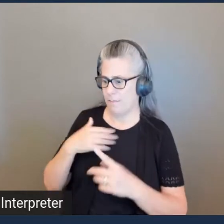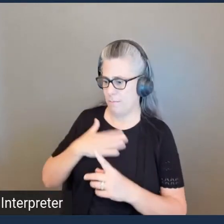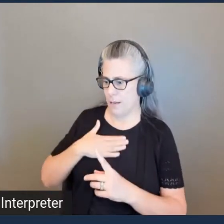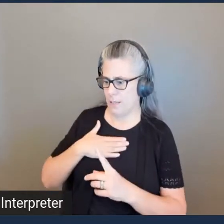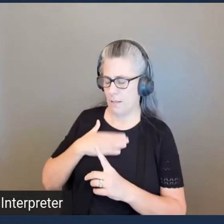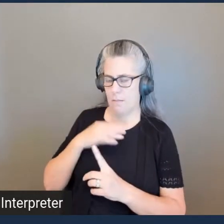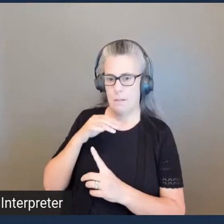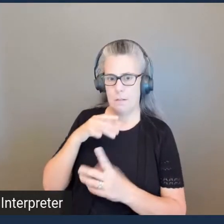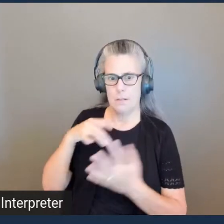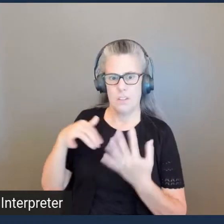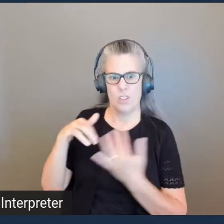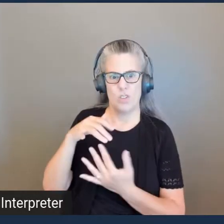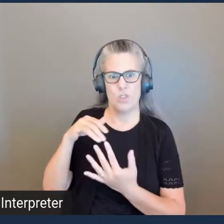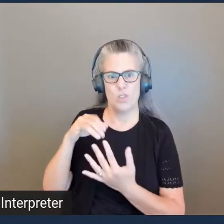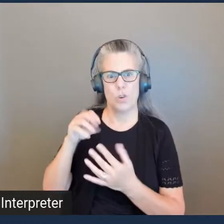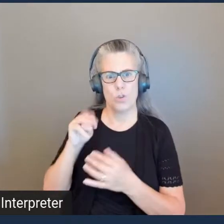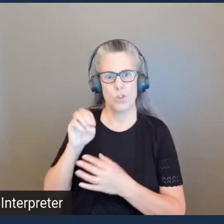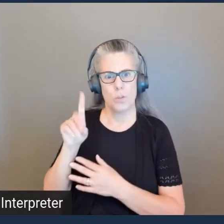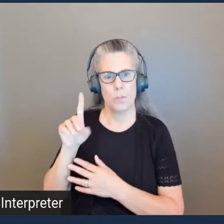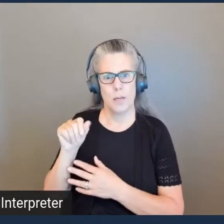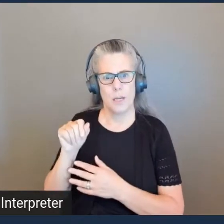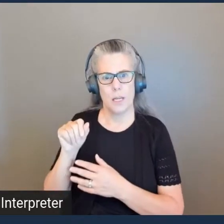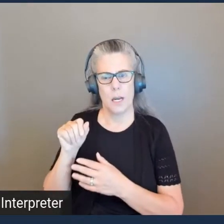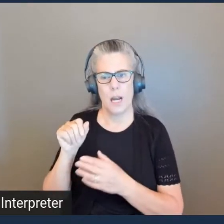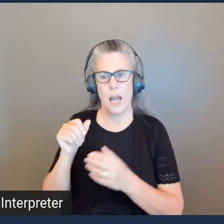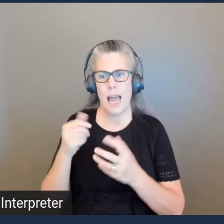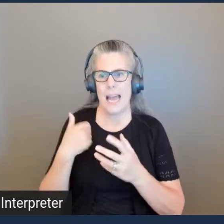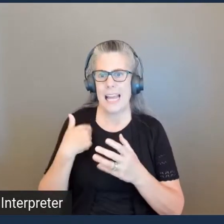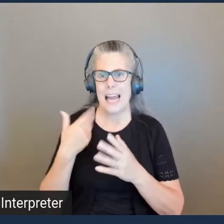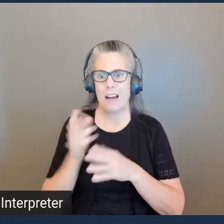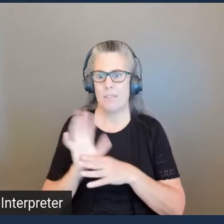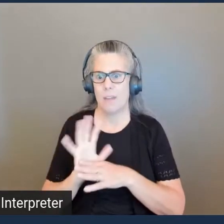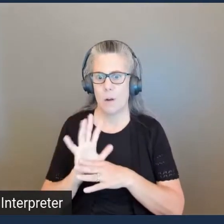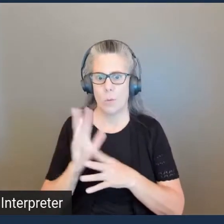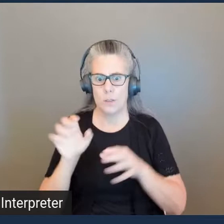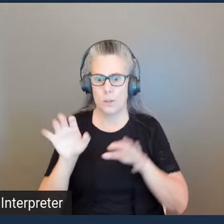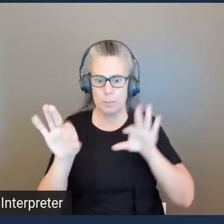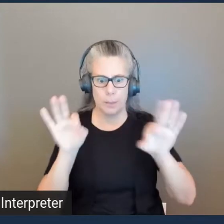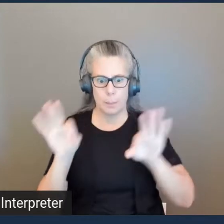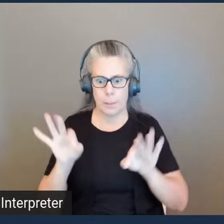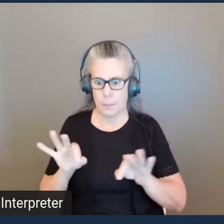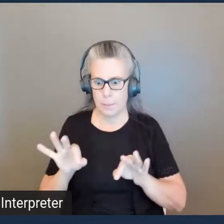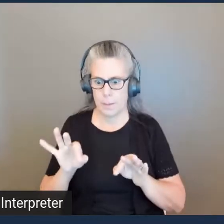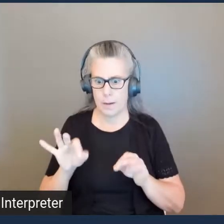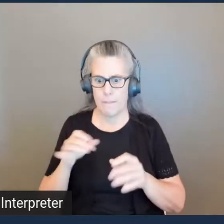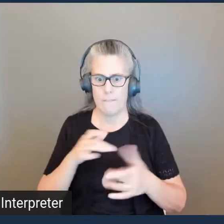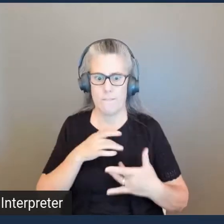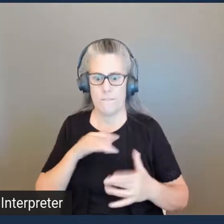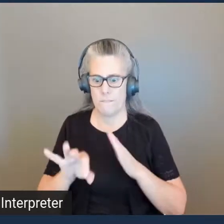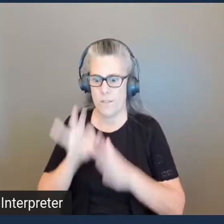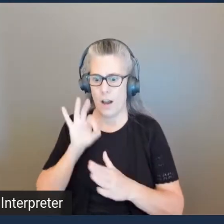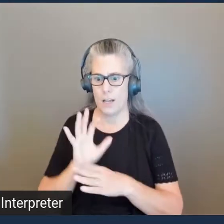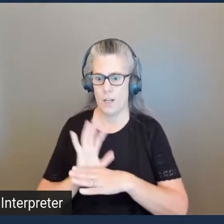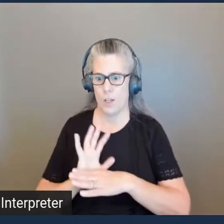up all the videos and figure out like what's like trending or something like that. Like and then that's like the, for you page or something?